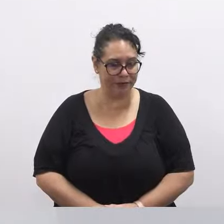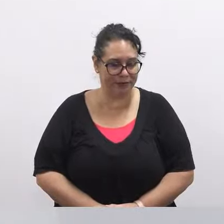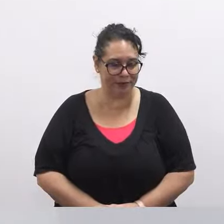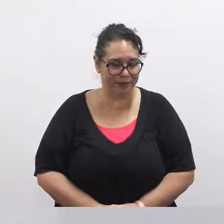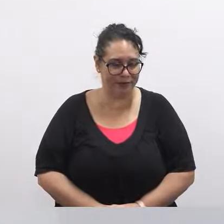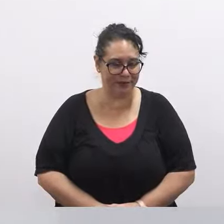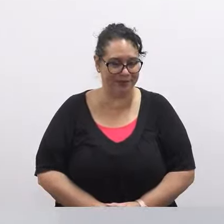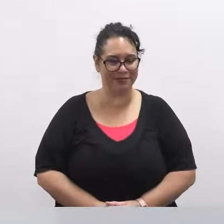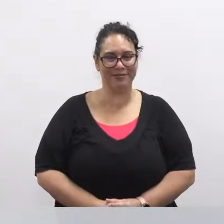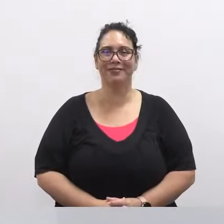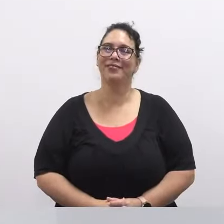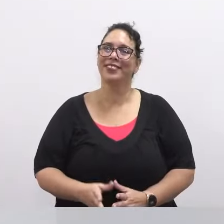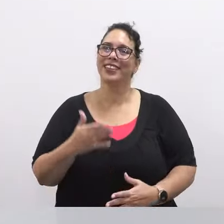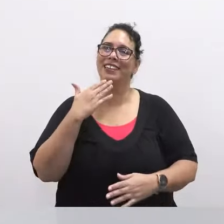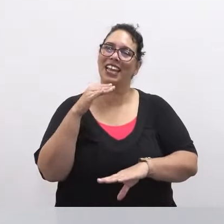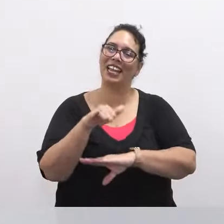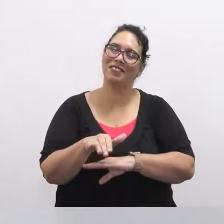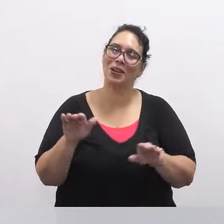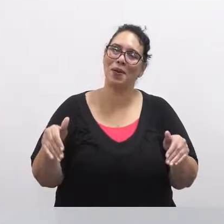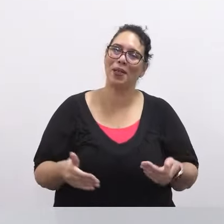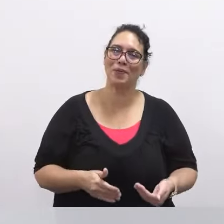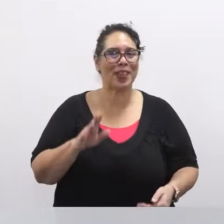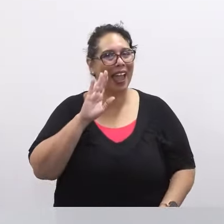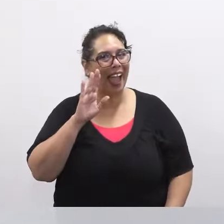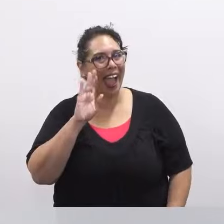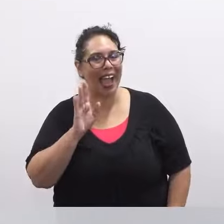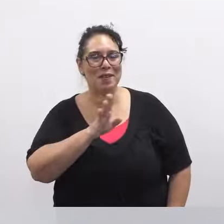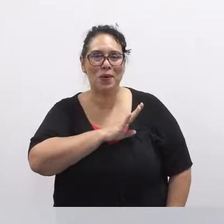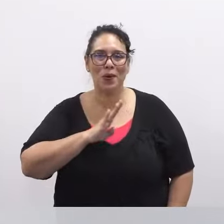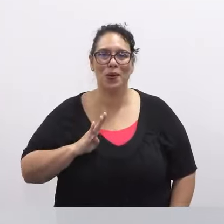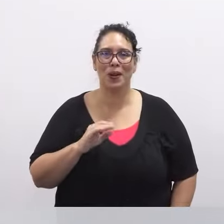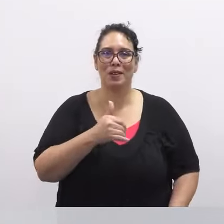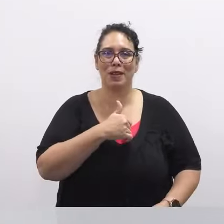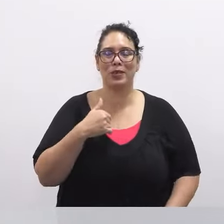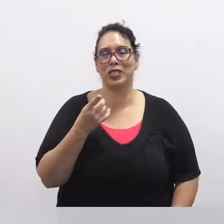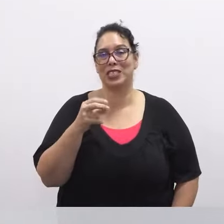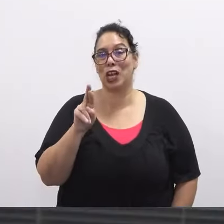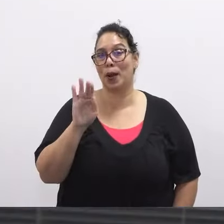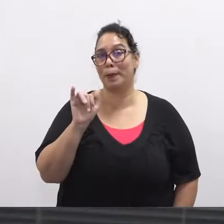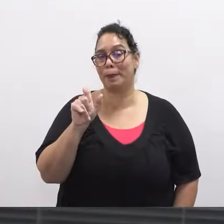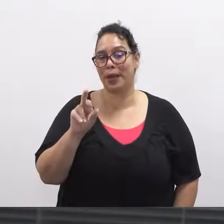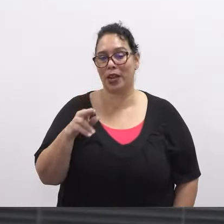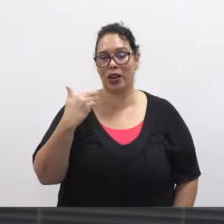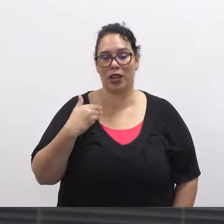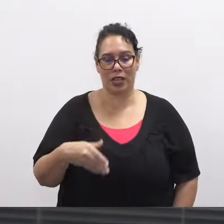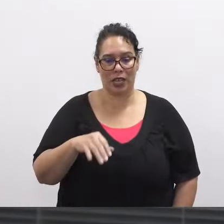Good evening, welcome. Hi, hello board members and Dr. Baker. My name is Jana Diebel,